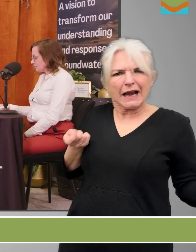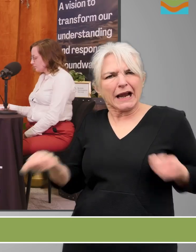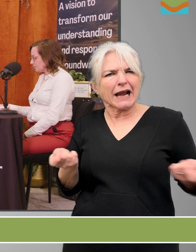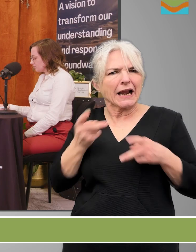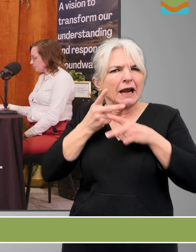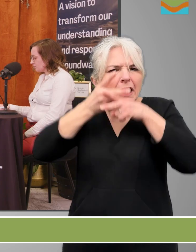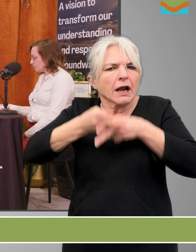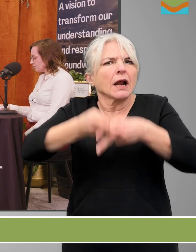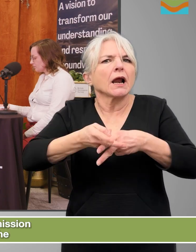So we have recently